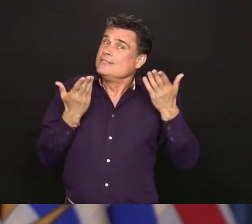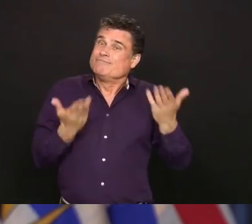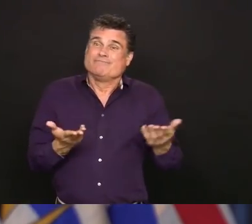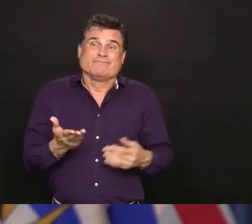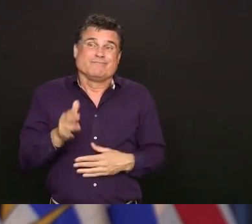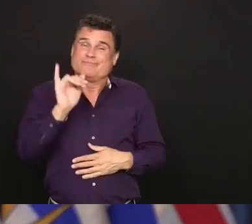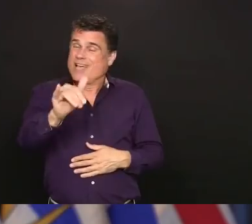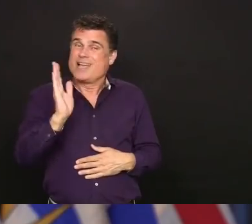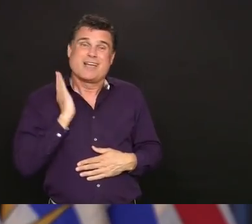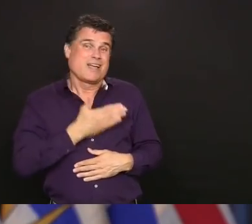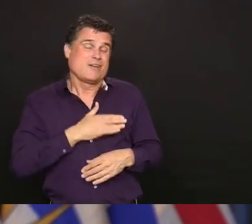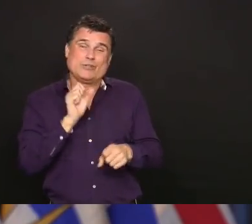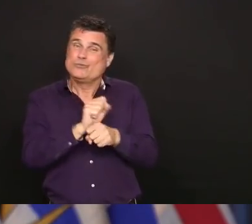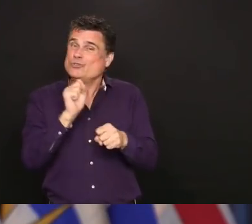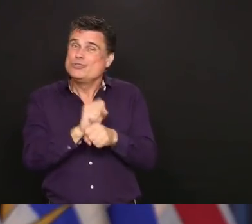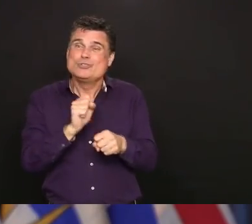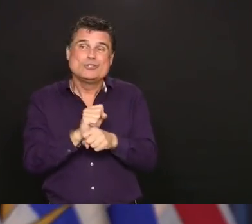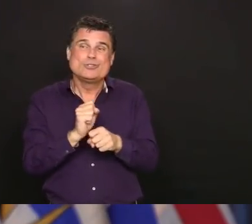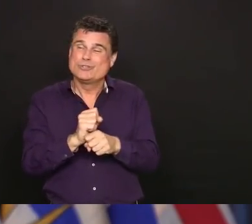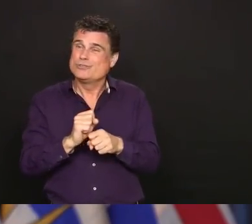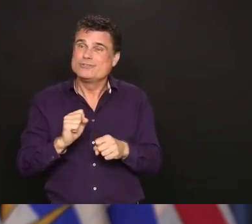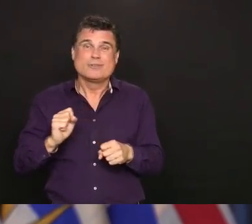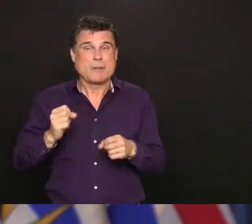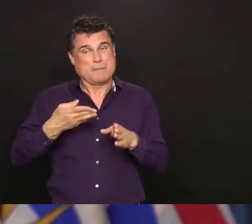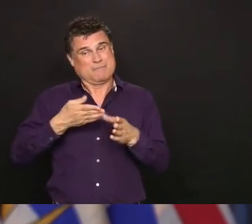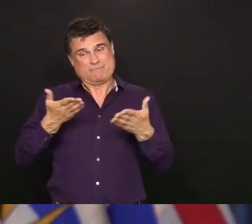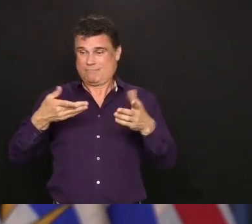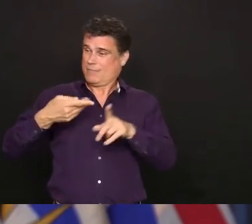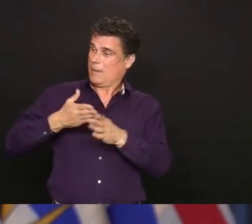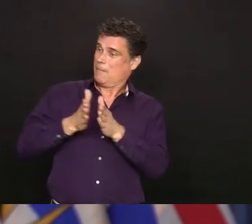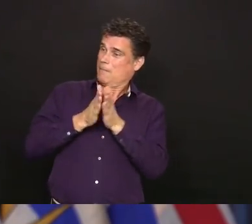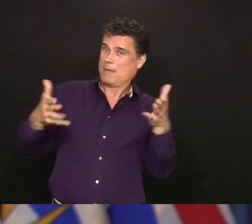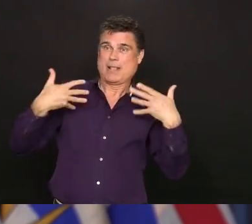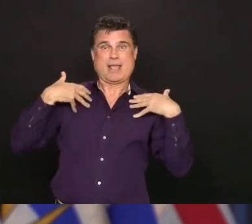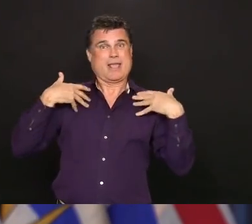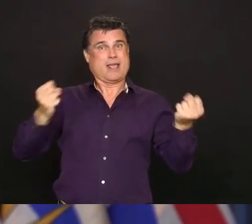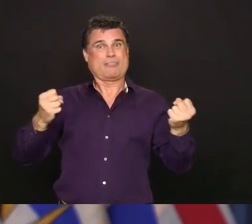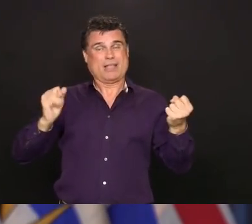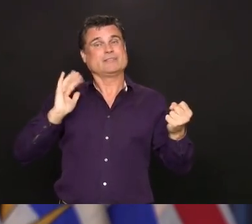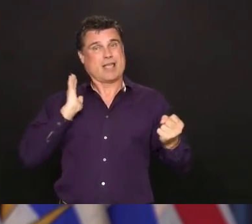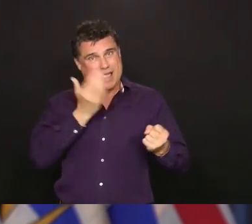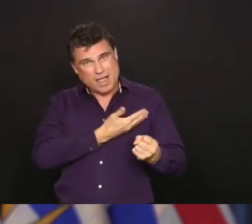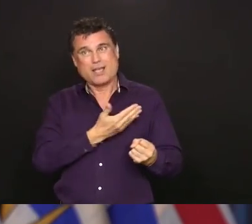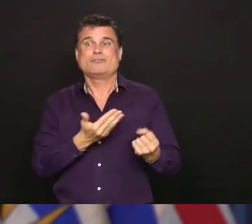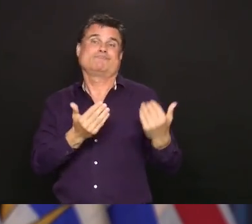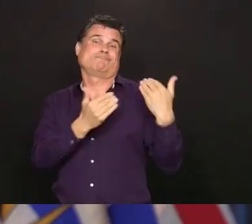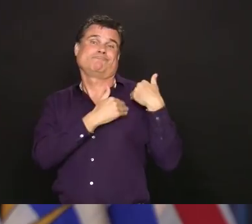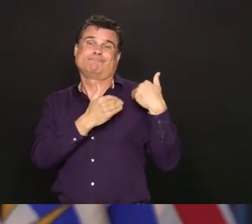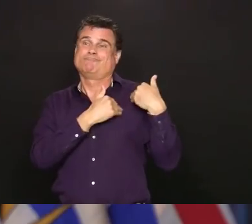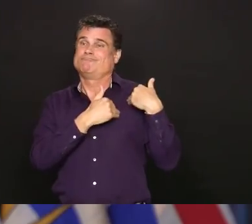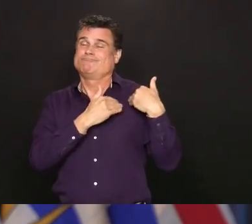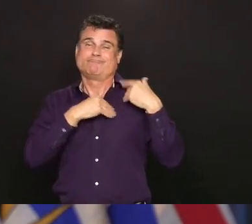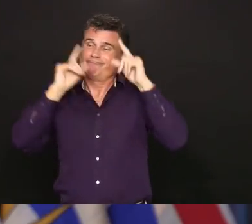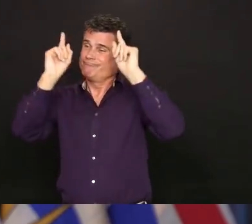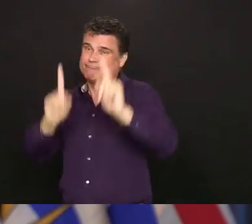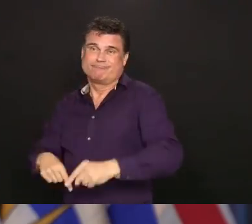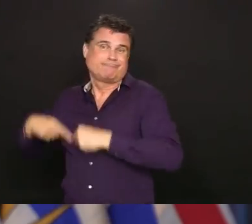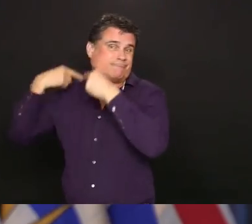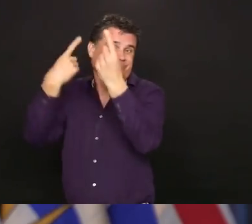We do this for all of our reportable communicable diseases and from the very beginning we have been taking histories from cases for that 48